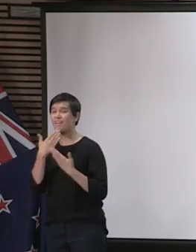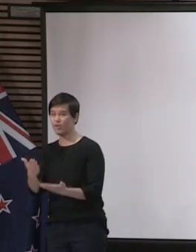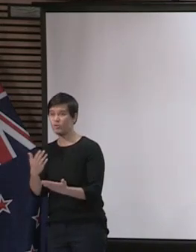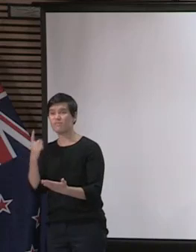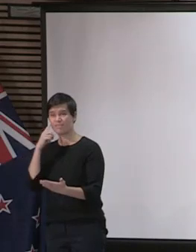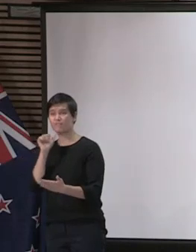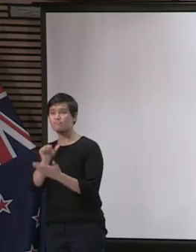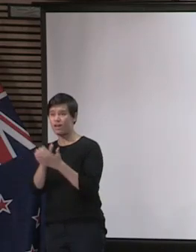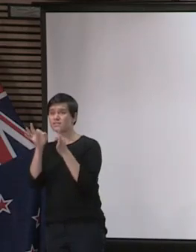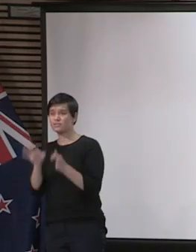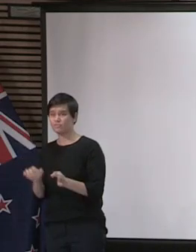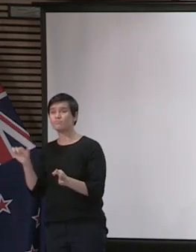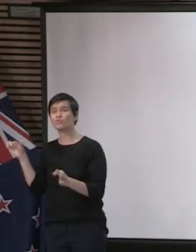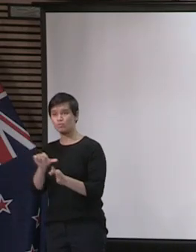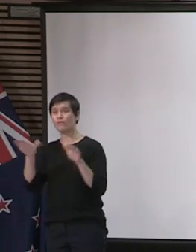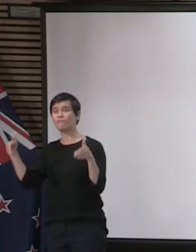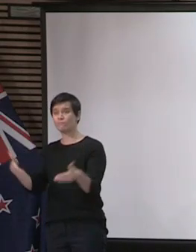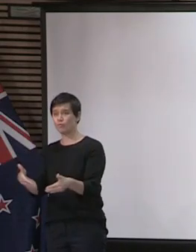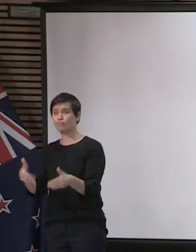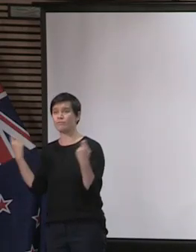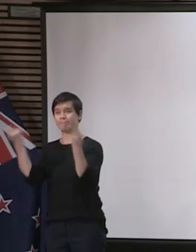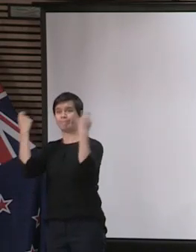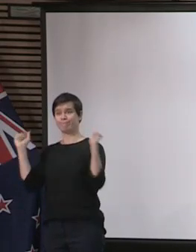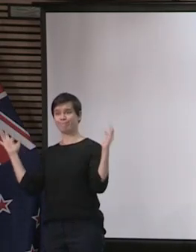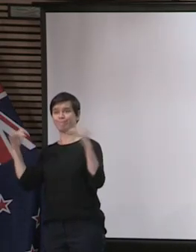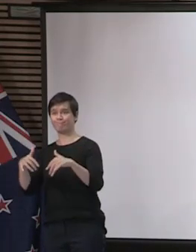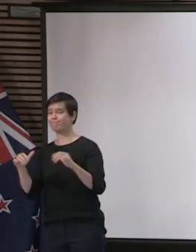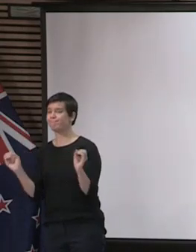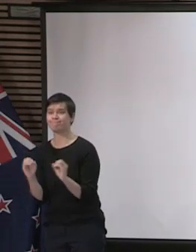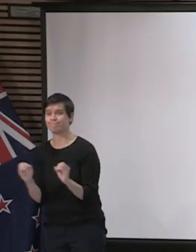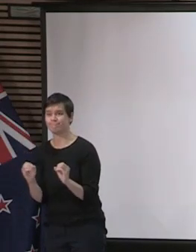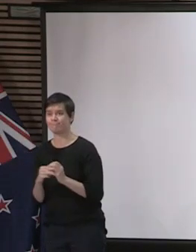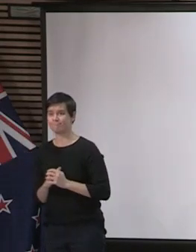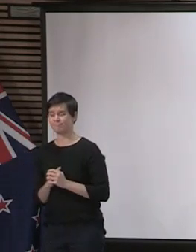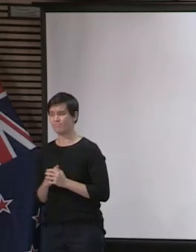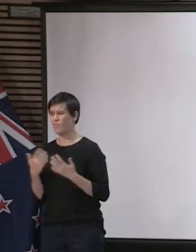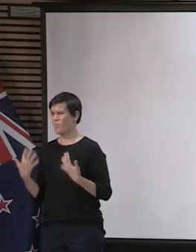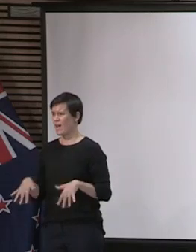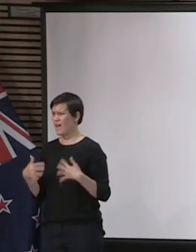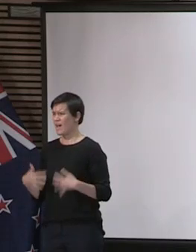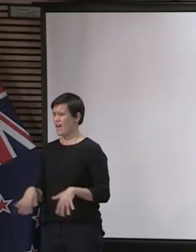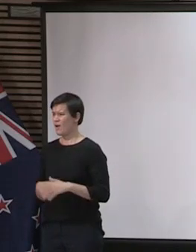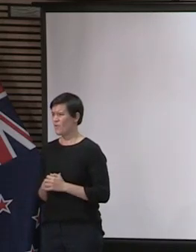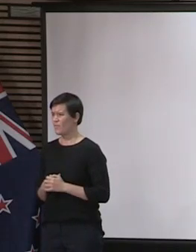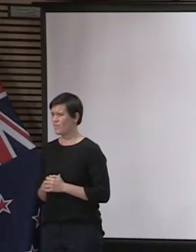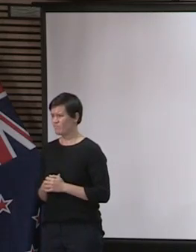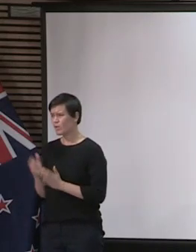re-enforce not to change them. Now, that to me is the extraordinary courage of New Zealanders who, in spite of